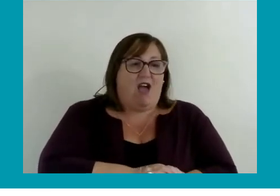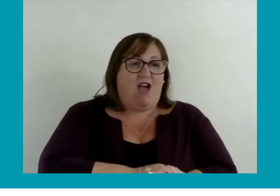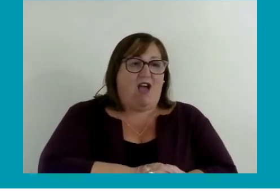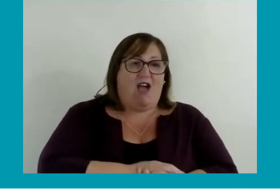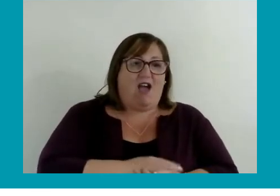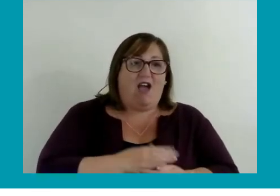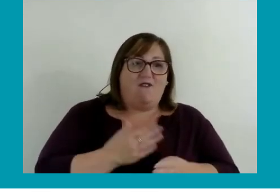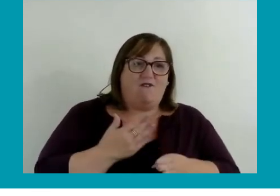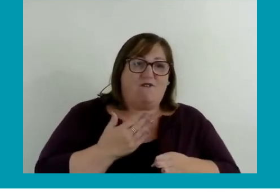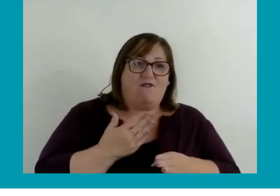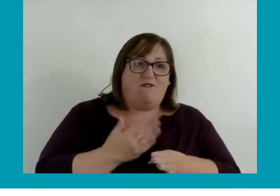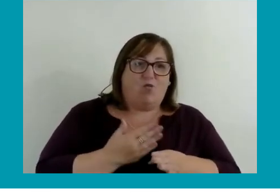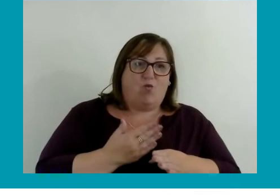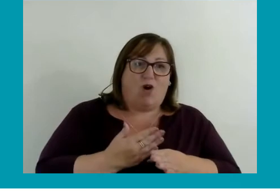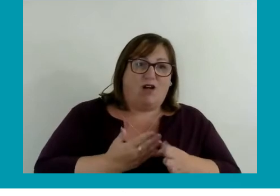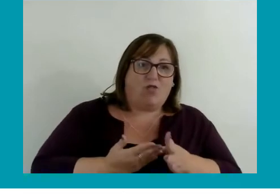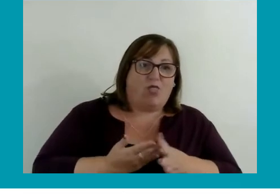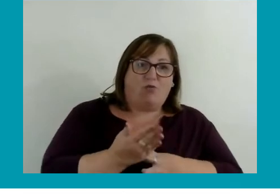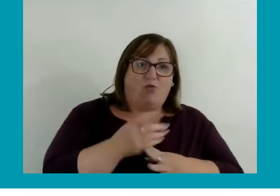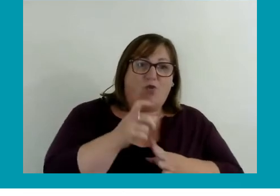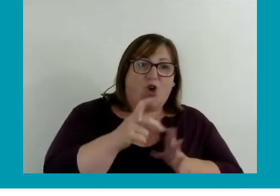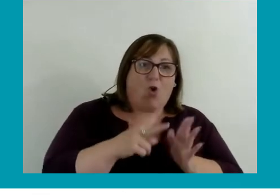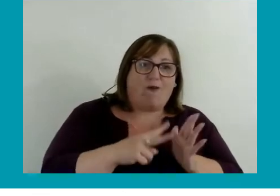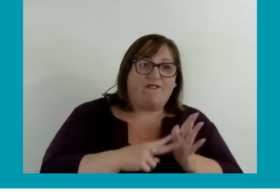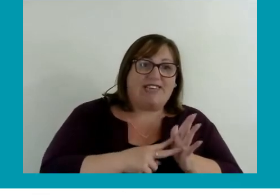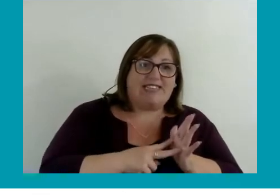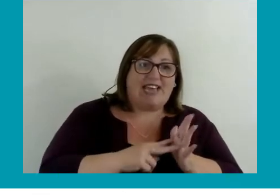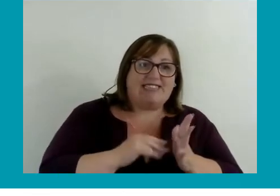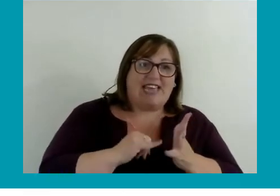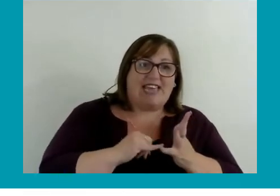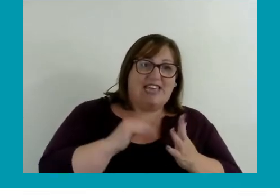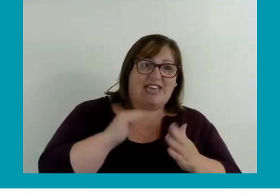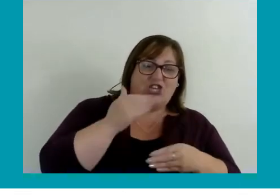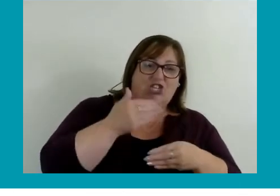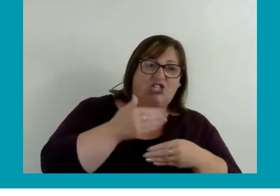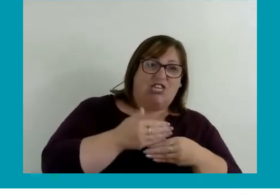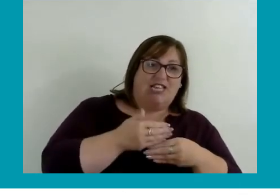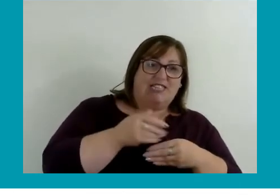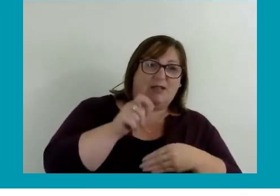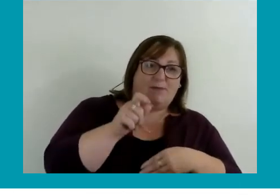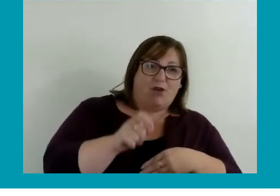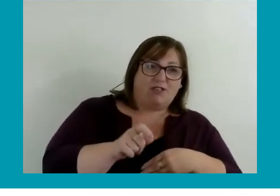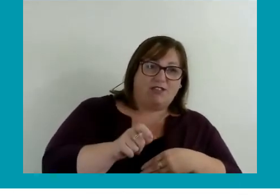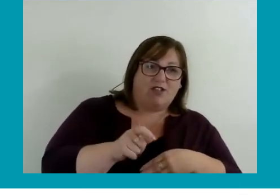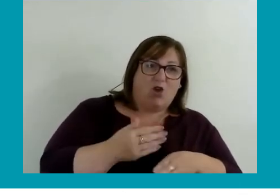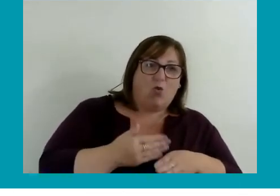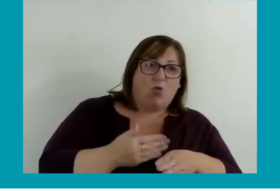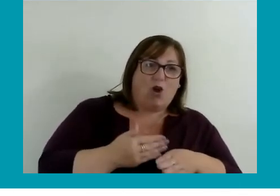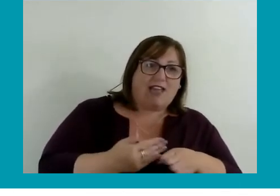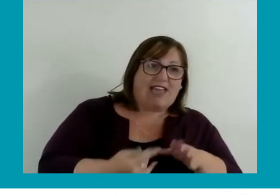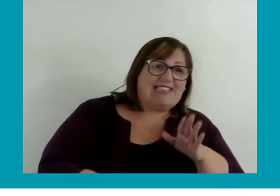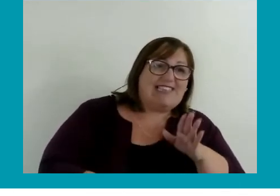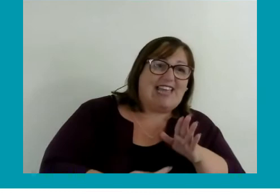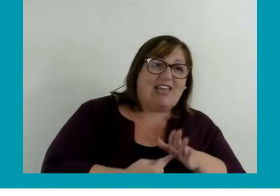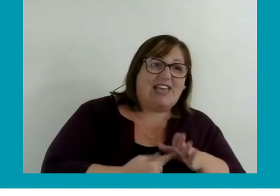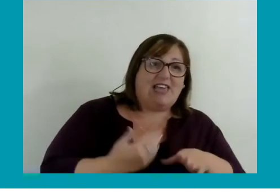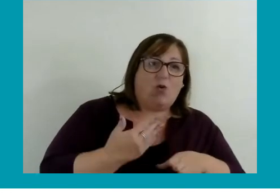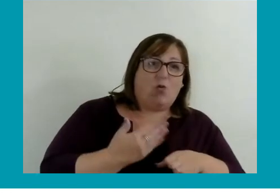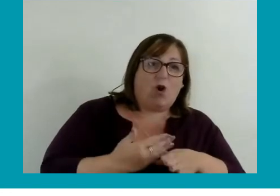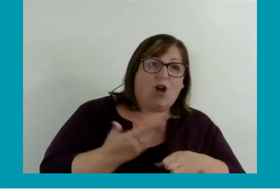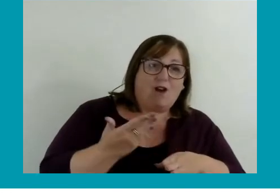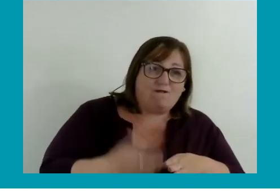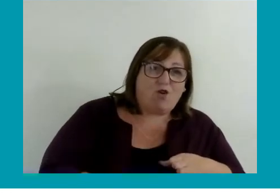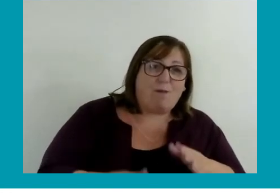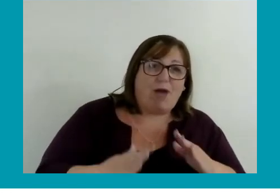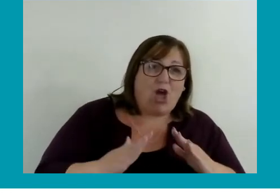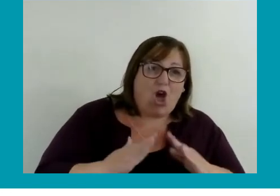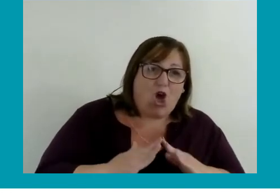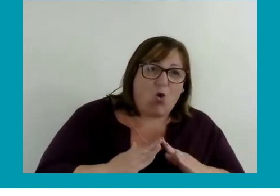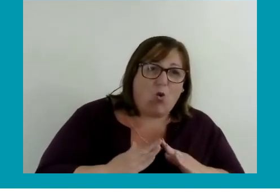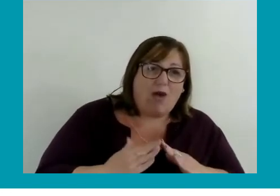as a shielded person working as a key worker from home safe fully accommodated my whole desk and